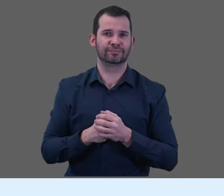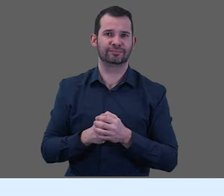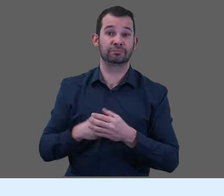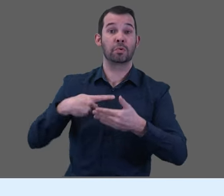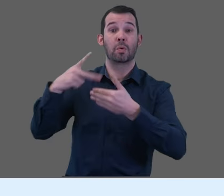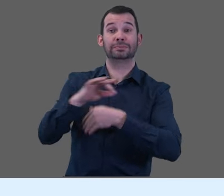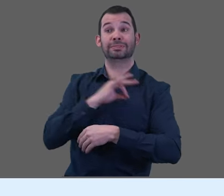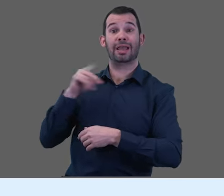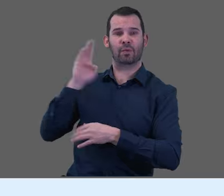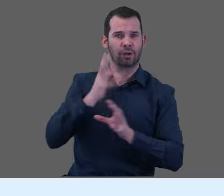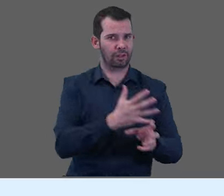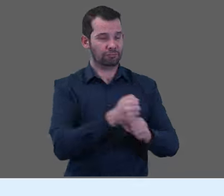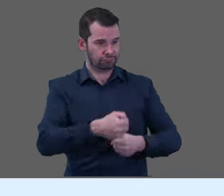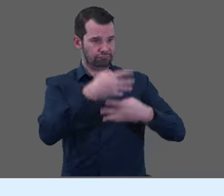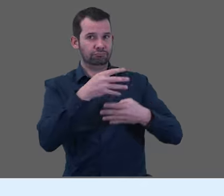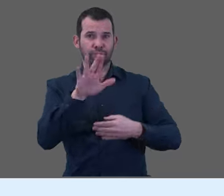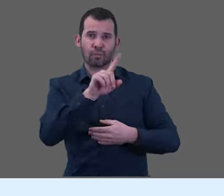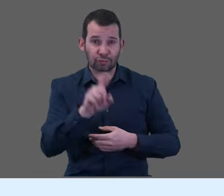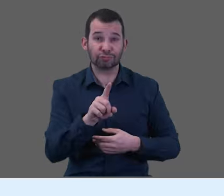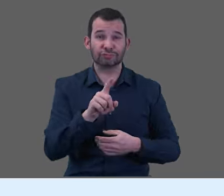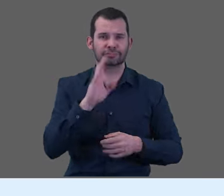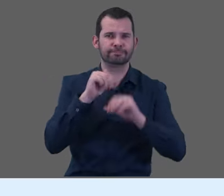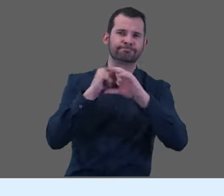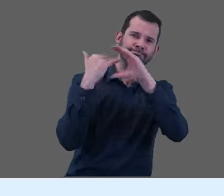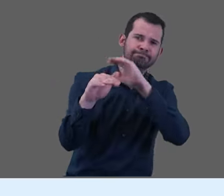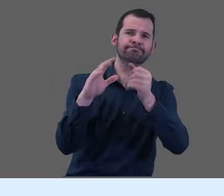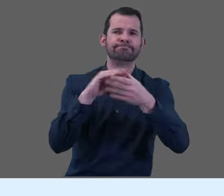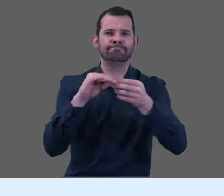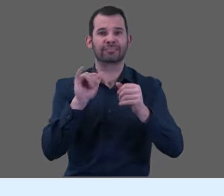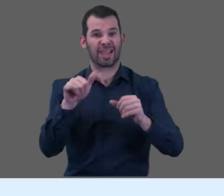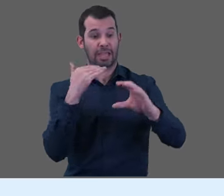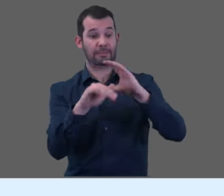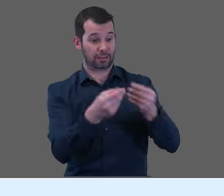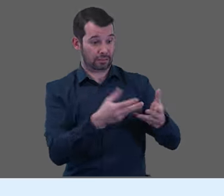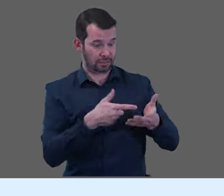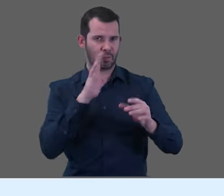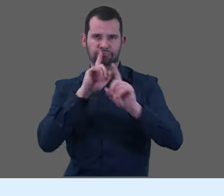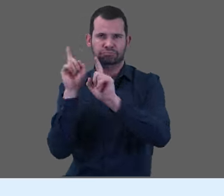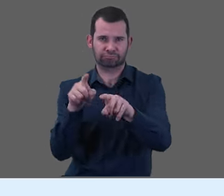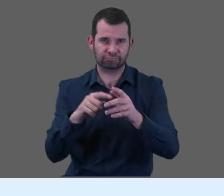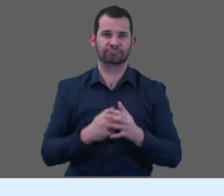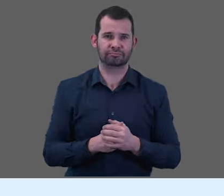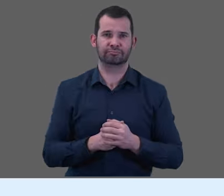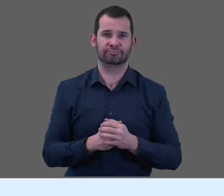Program staff will receive your question and send a response to the email address you’ve provided.